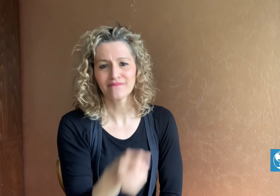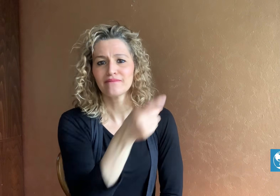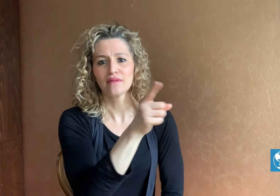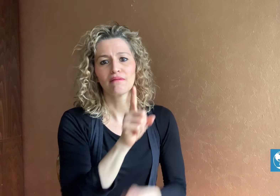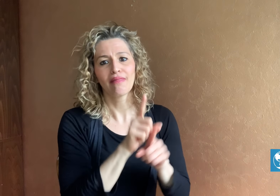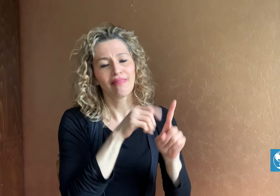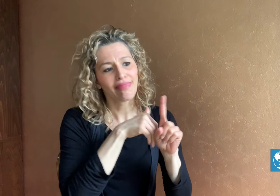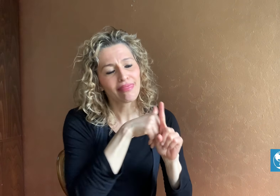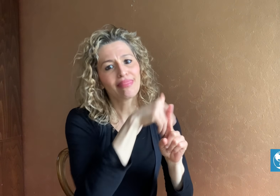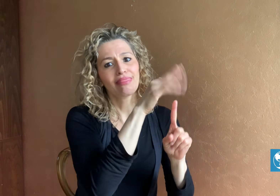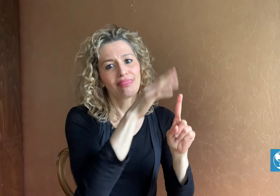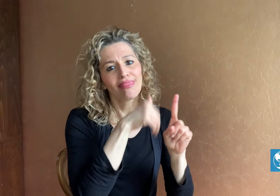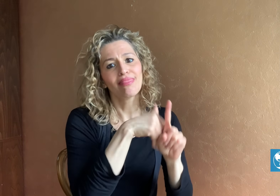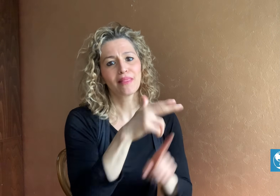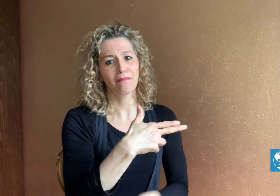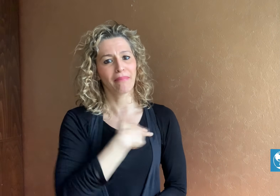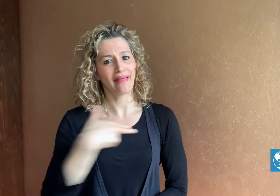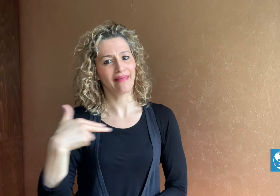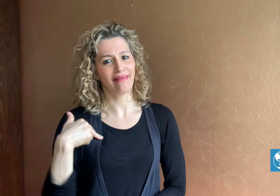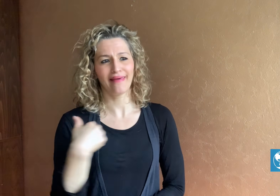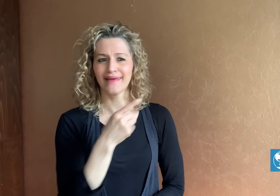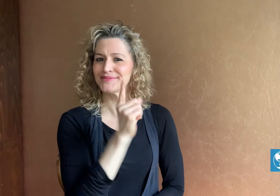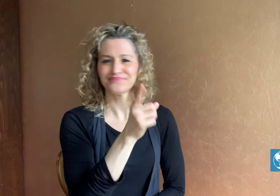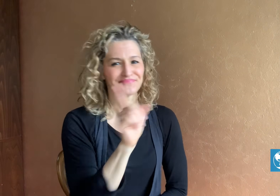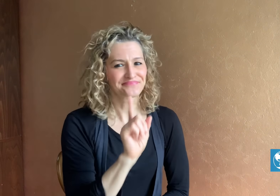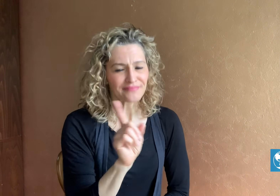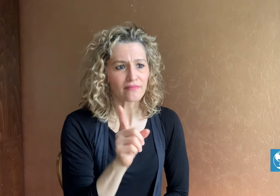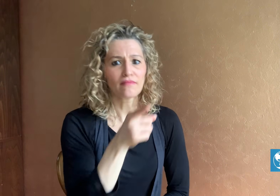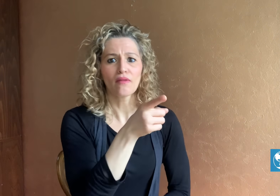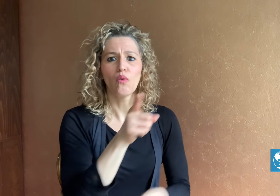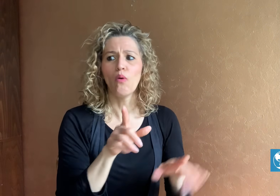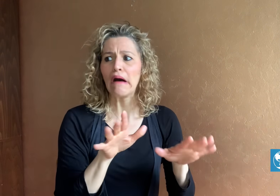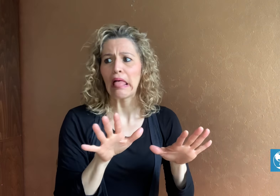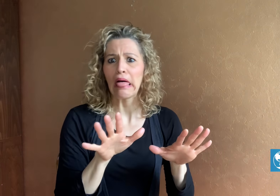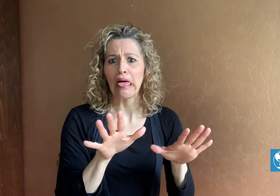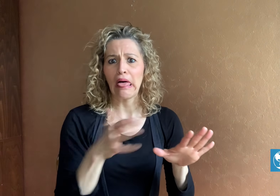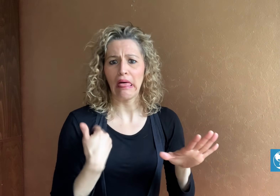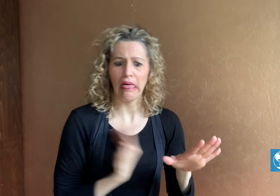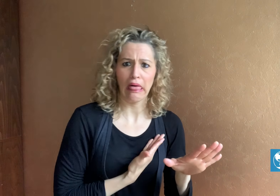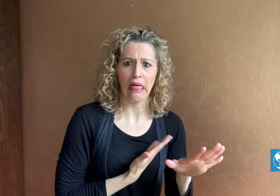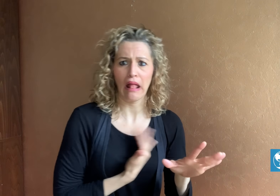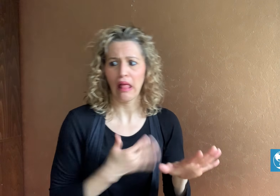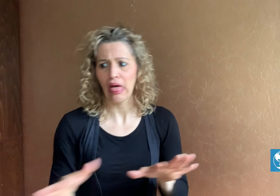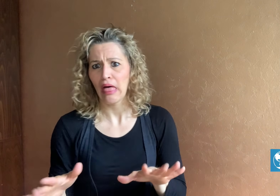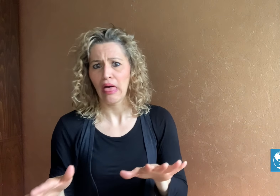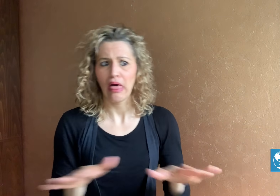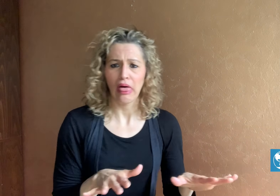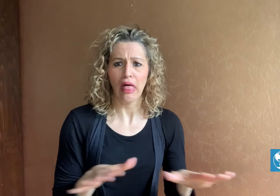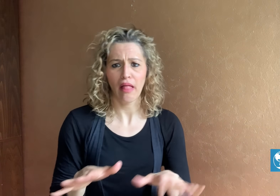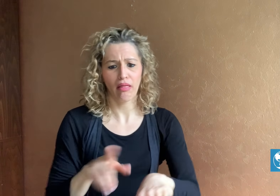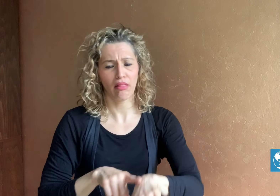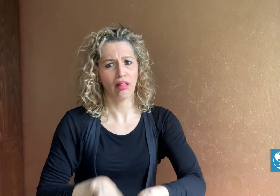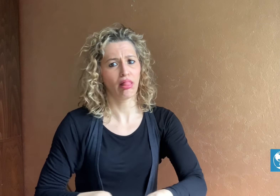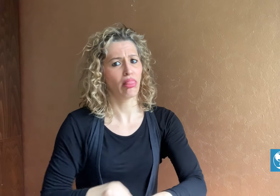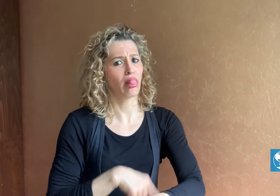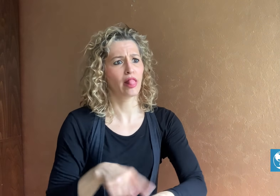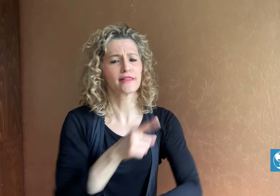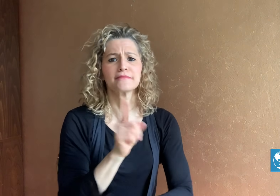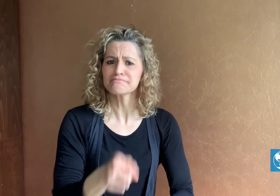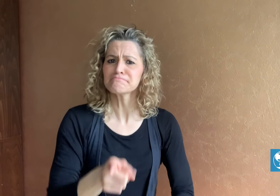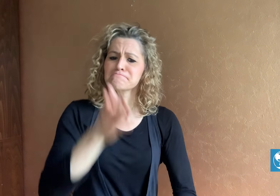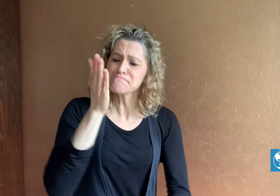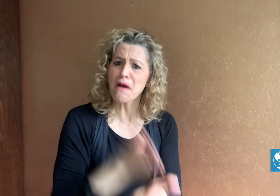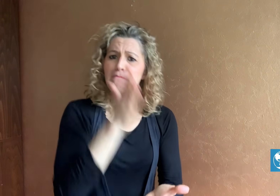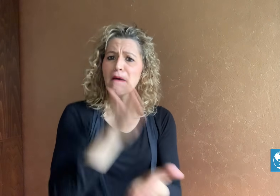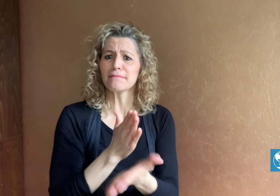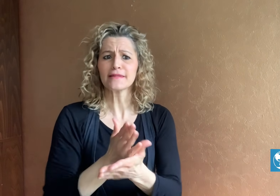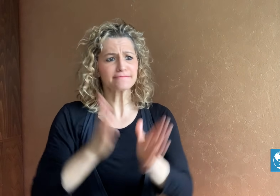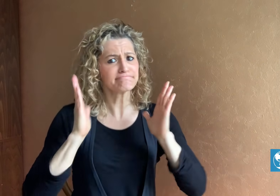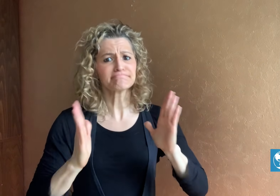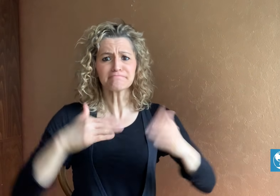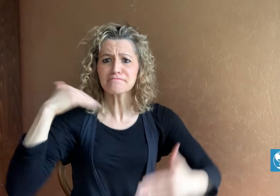up to Beijing, being reluctant and slow in making decisions.